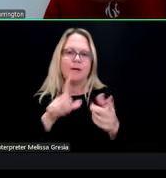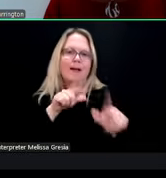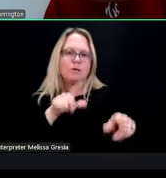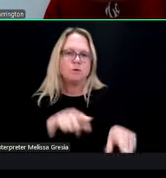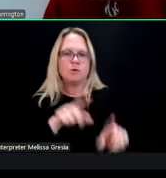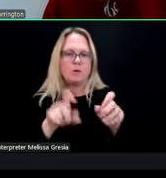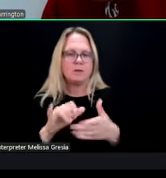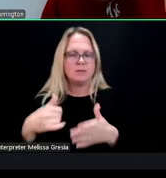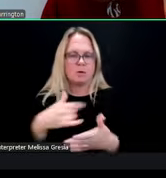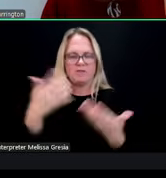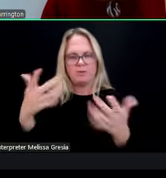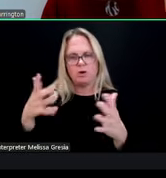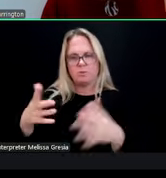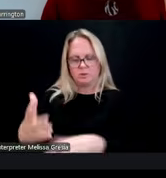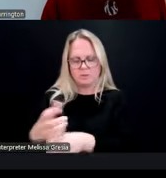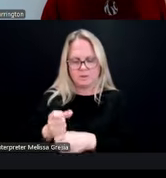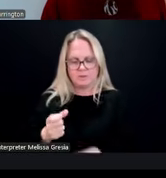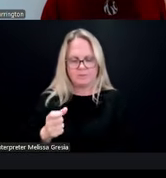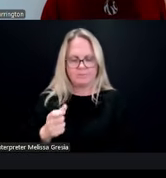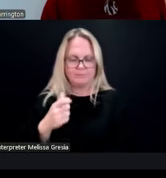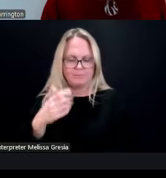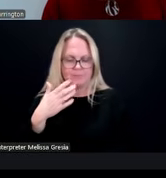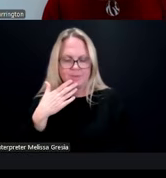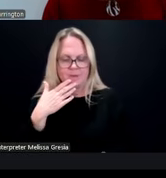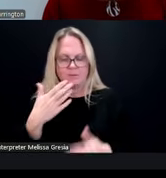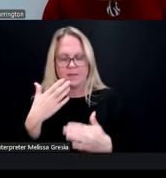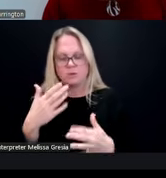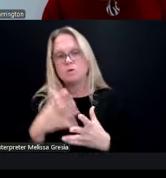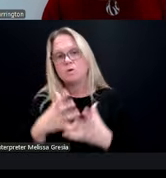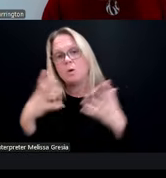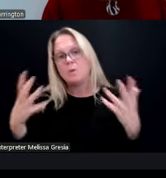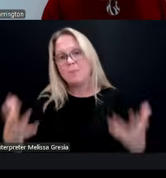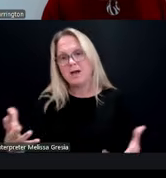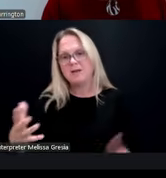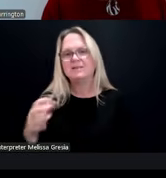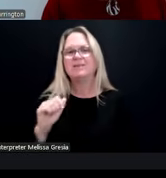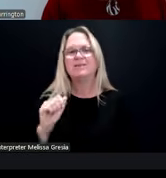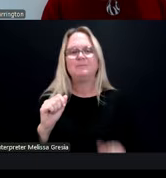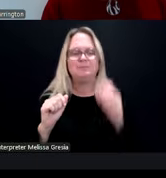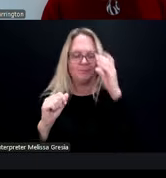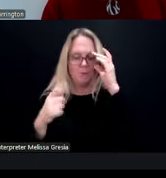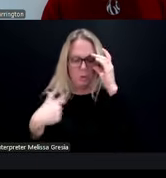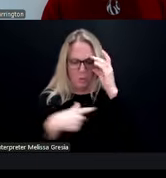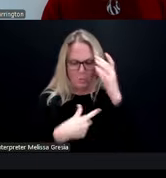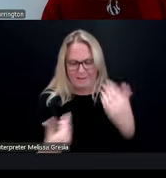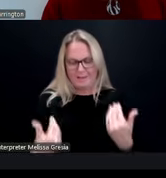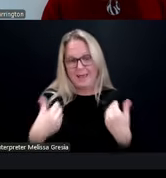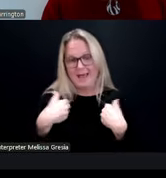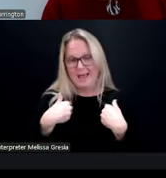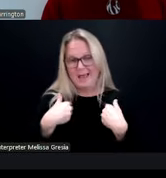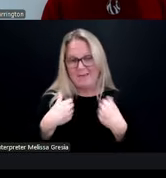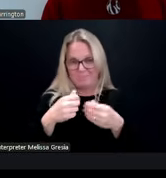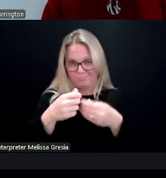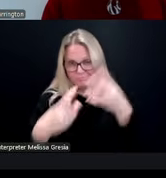Heather, thank you so much, Deputy Secretary Fington. We have a number of questions coming